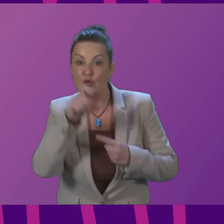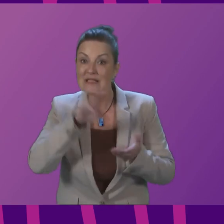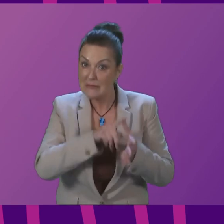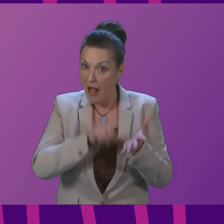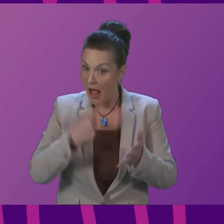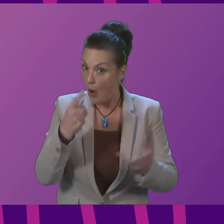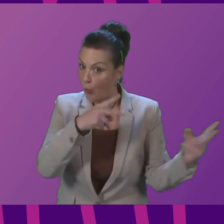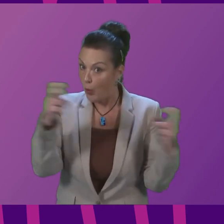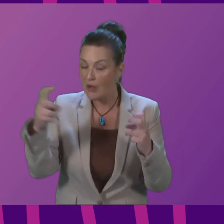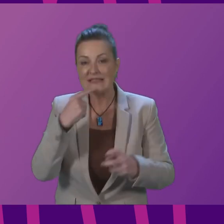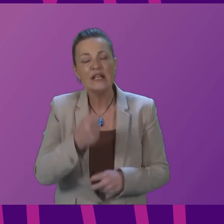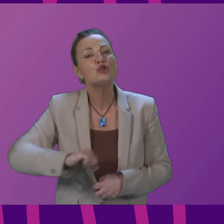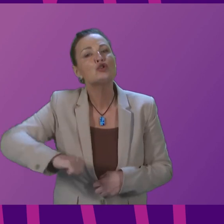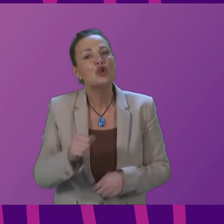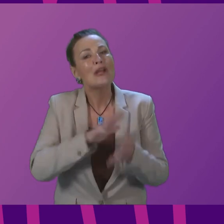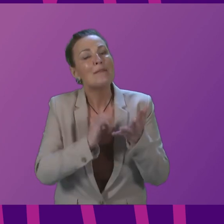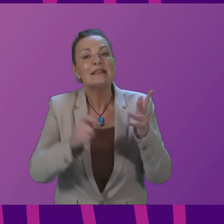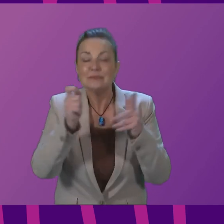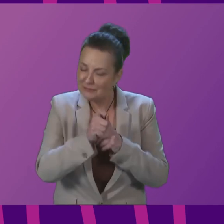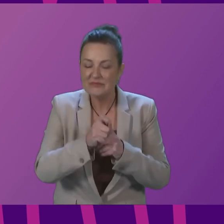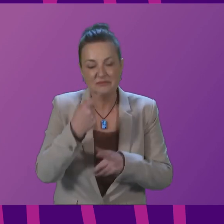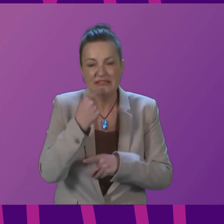“The Scottish Ministers have also seen and understood that” CMAL risks